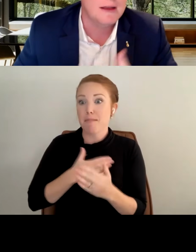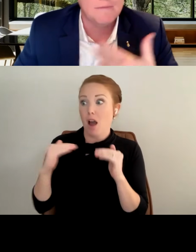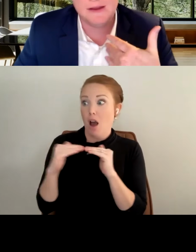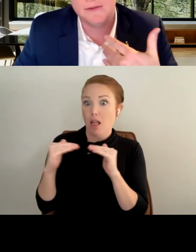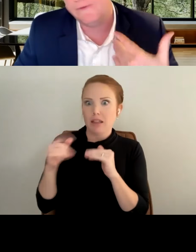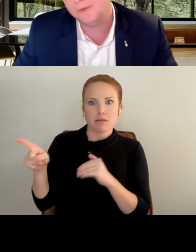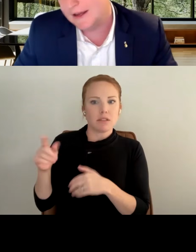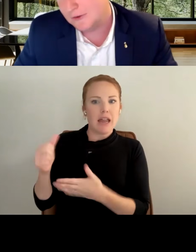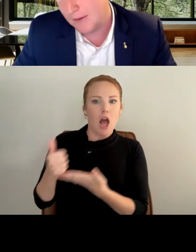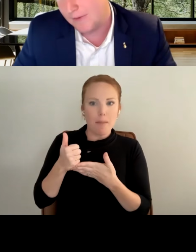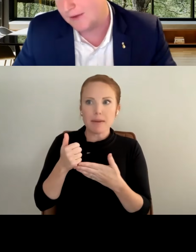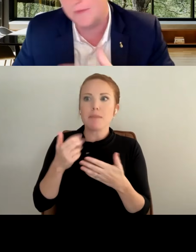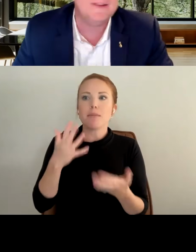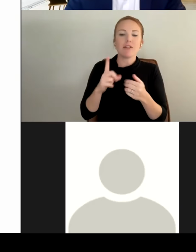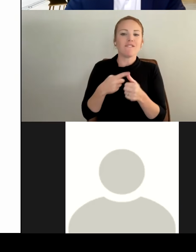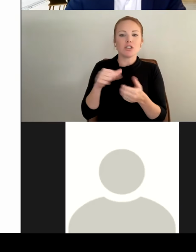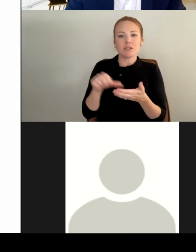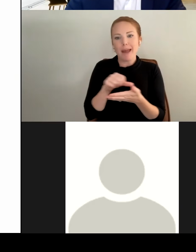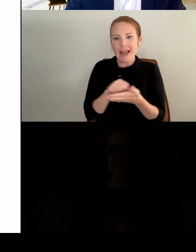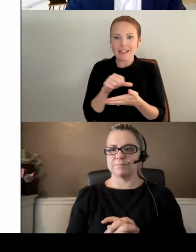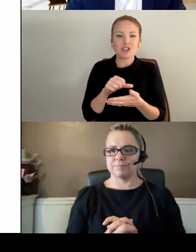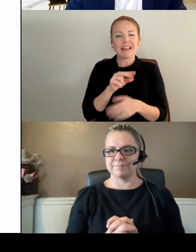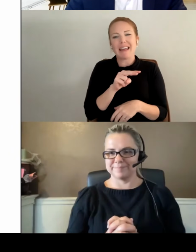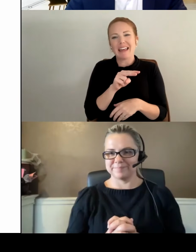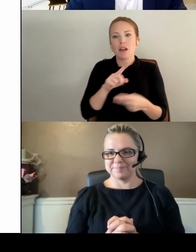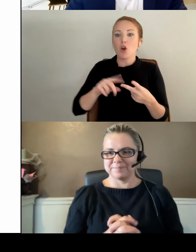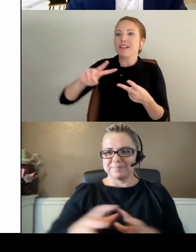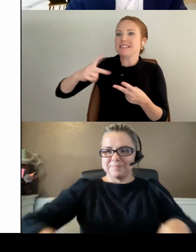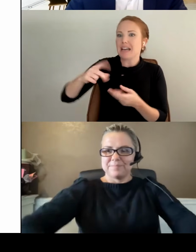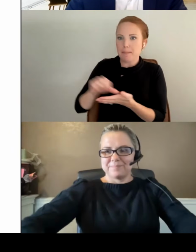maybe the first page is problematic, maybe the second page is great, right? If I can't get there